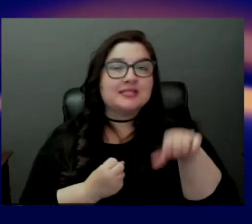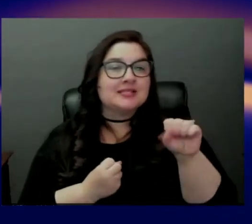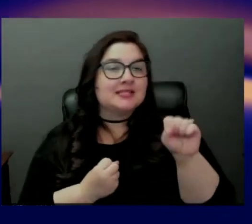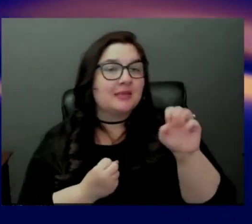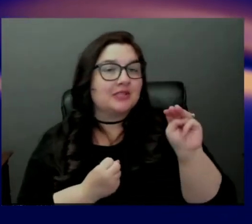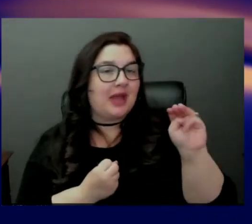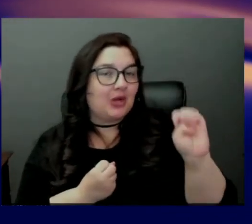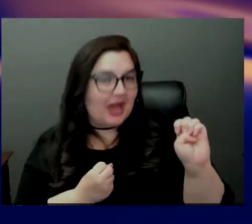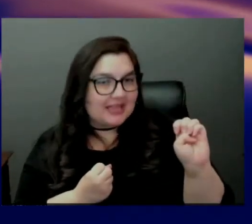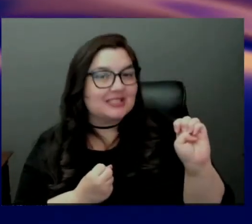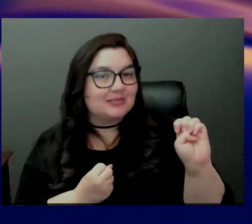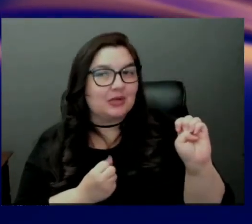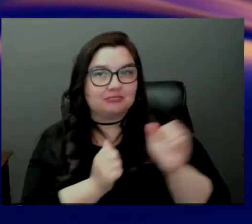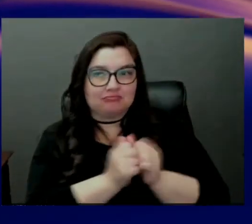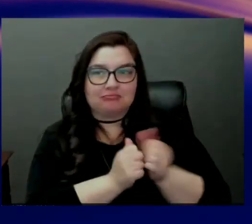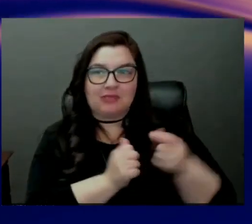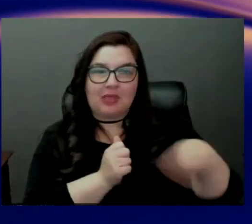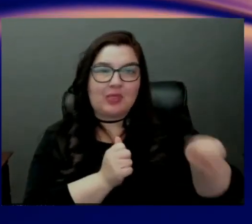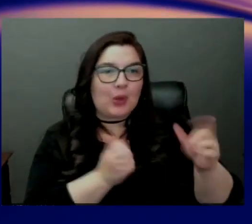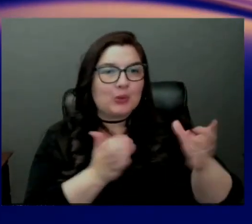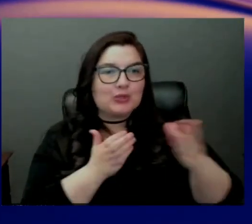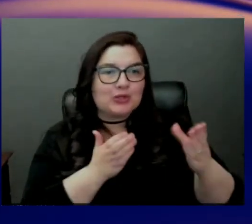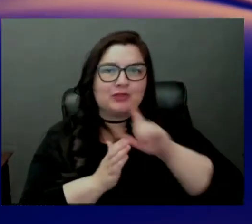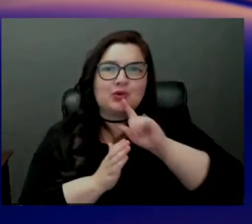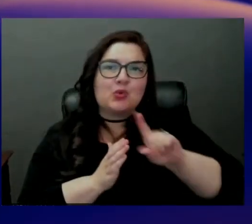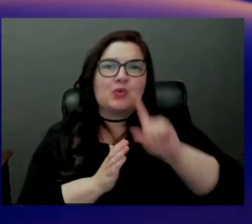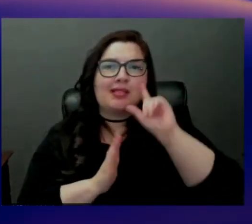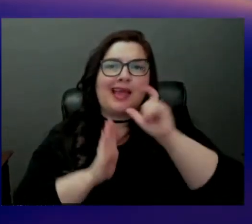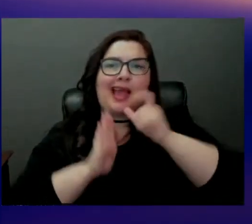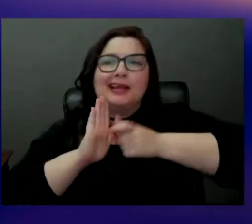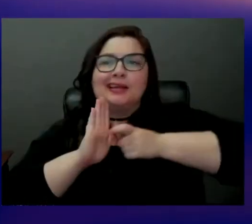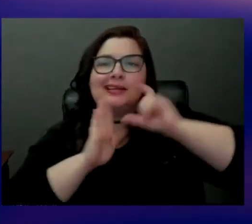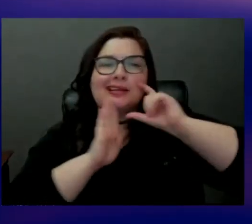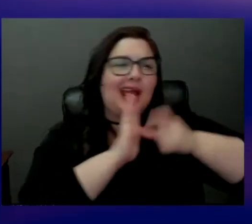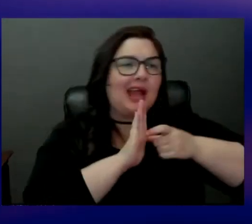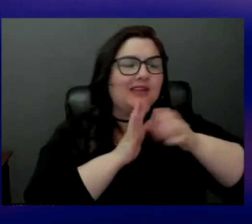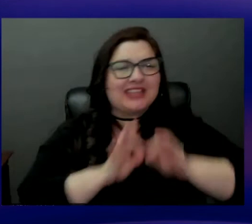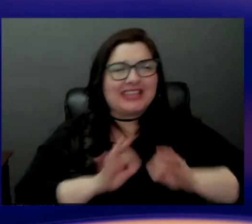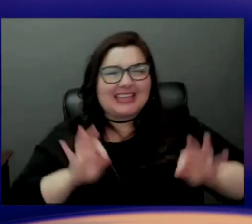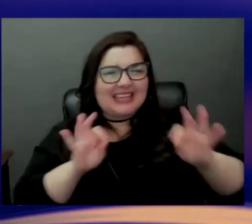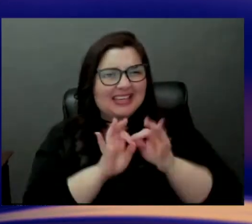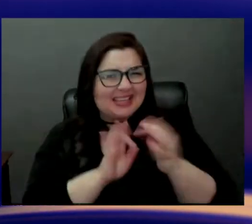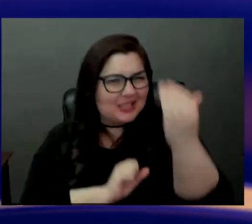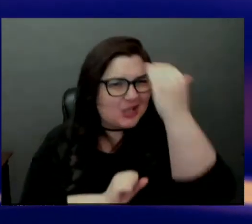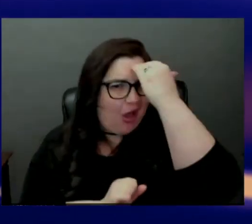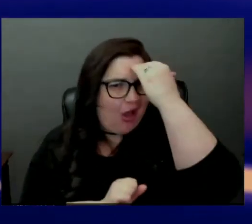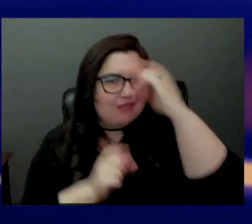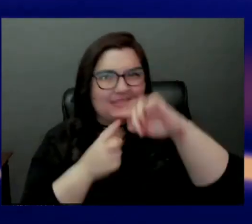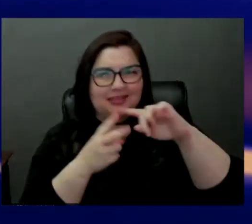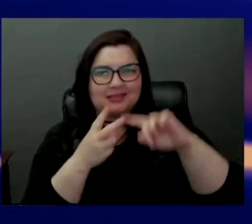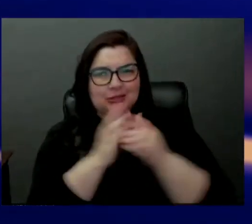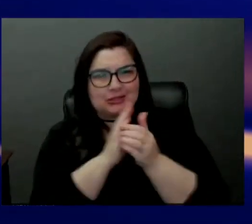to really identify what are the key knowledge and skills that somebody needs to be proficient in?